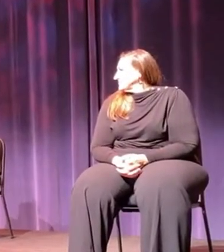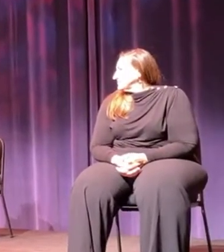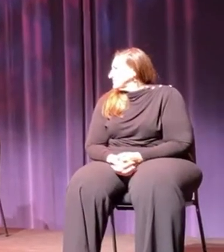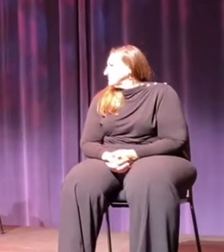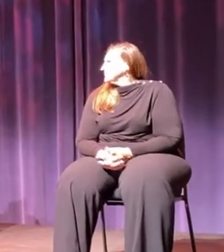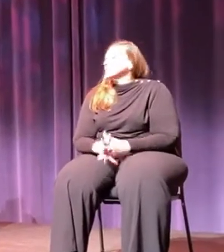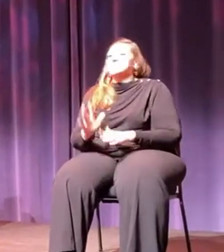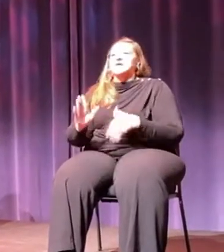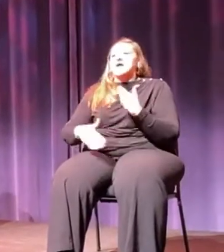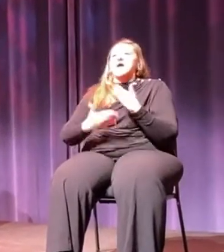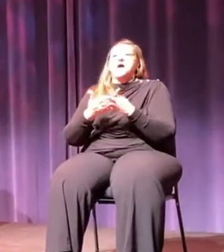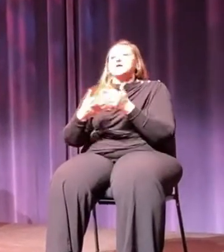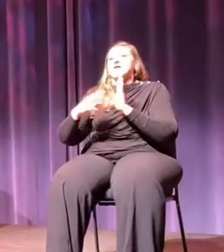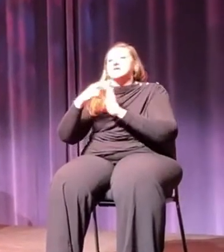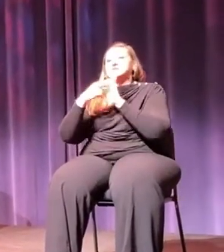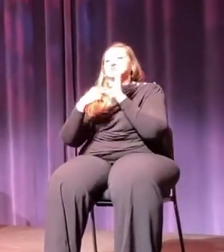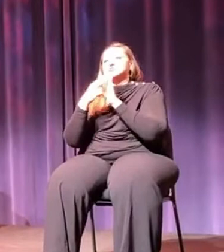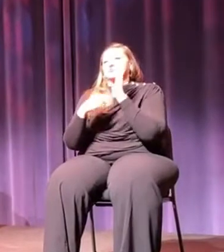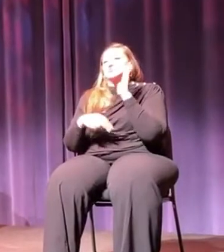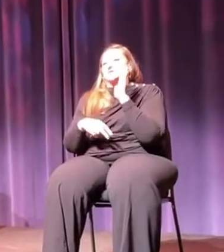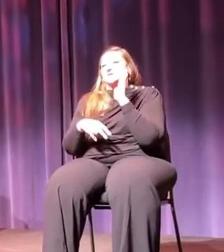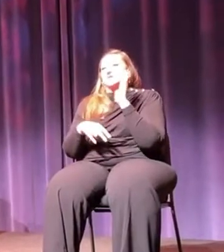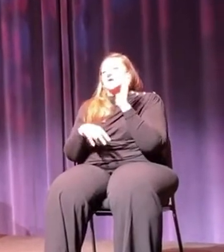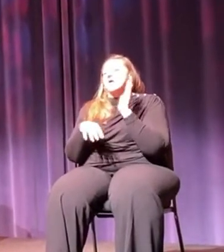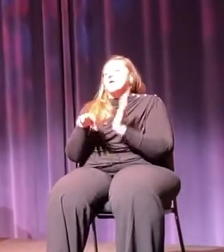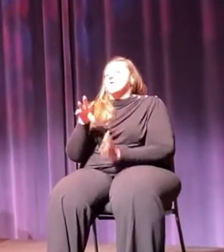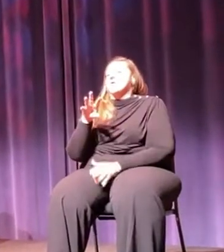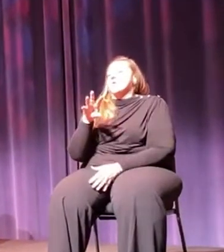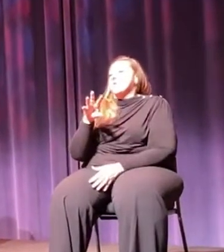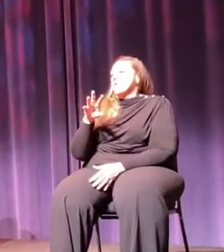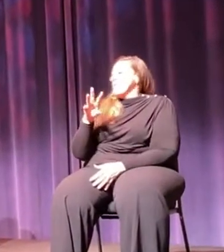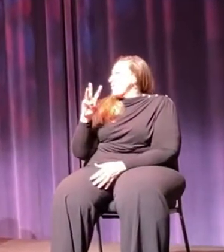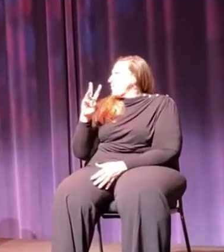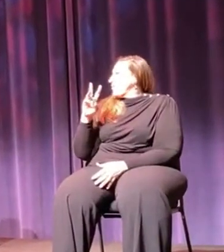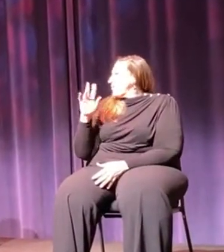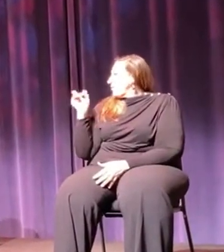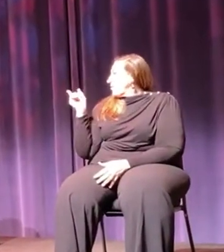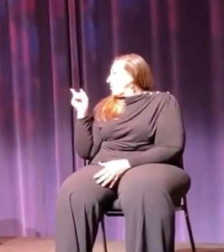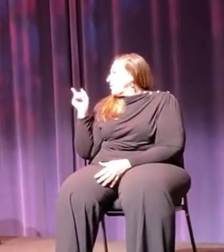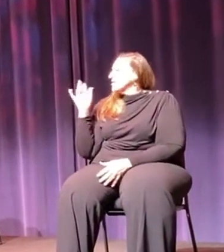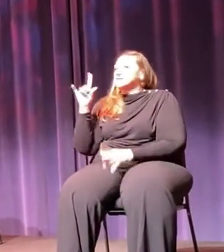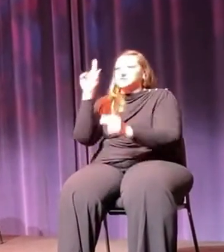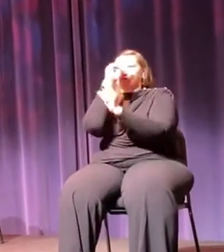Our next reader today will be huiying b. chan. huiying is a visionary poet,